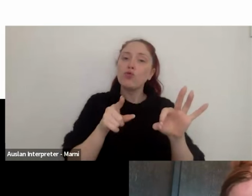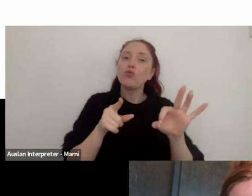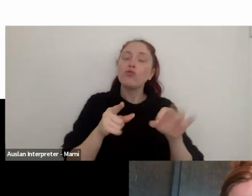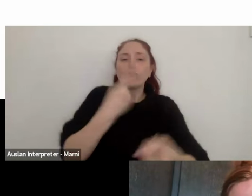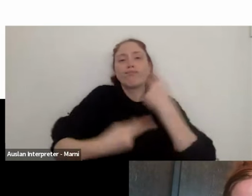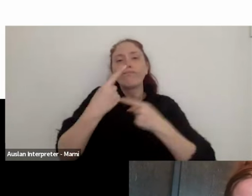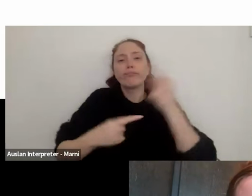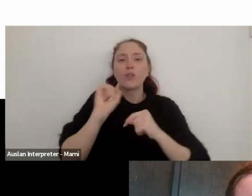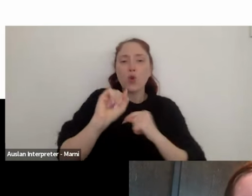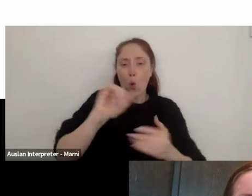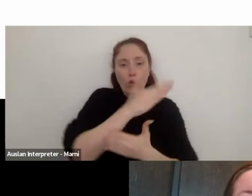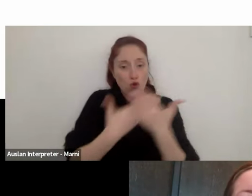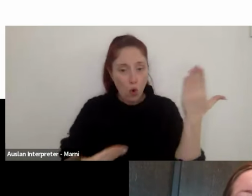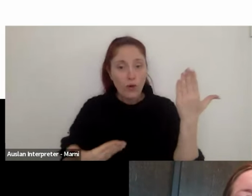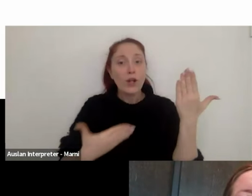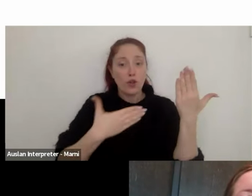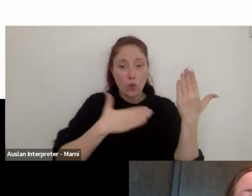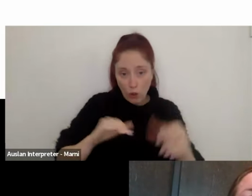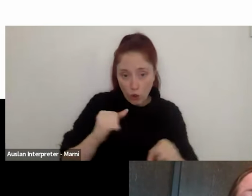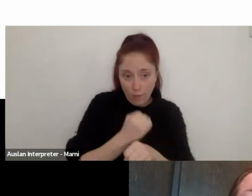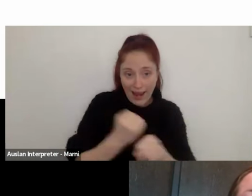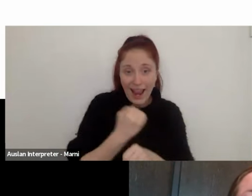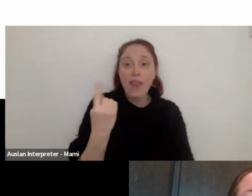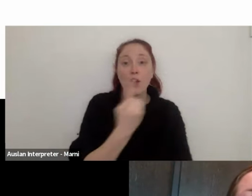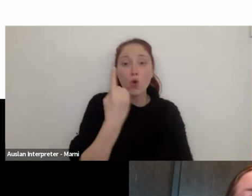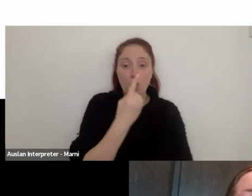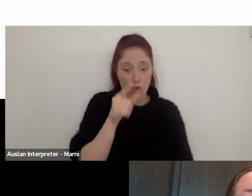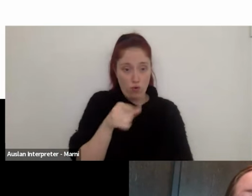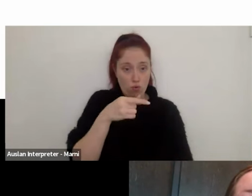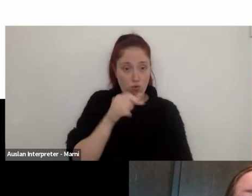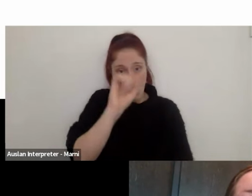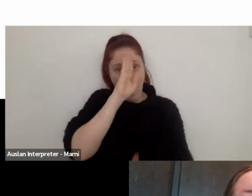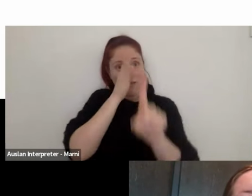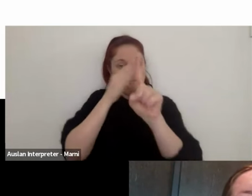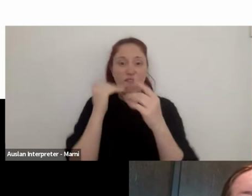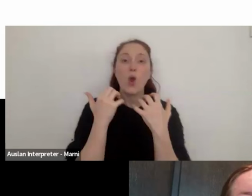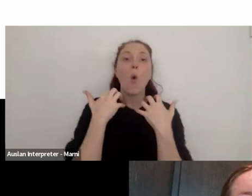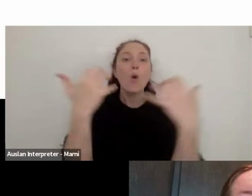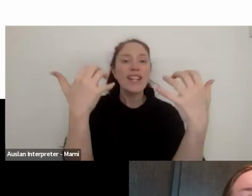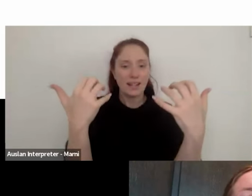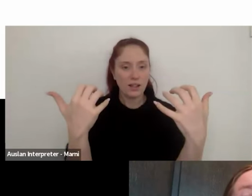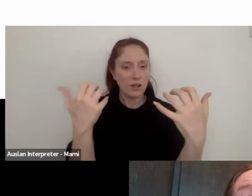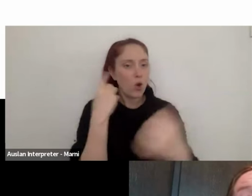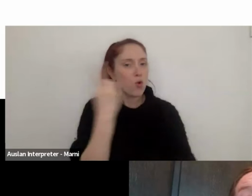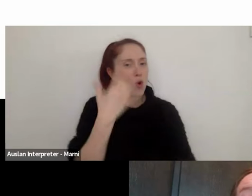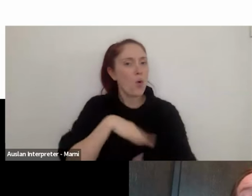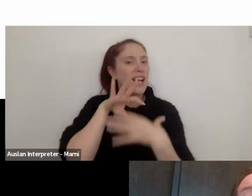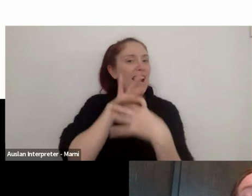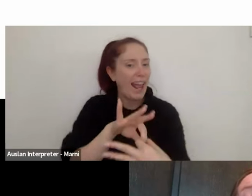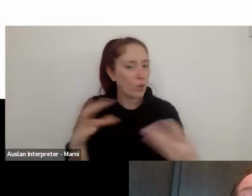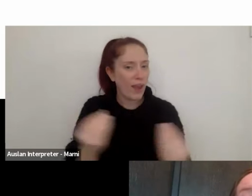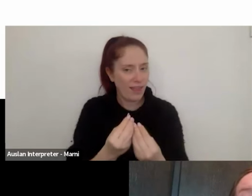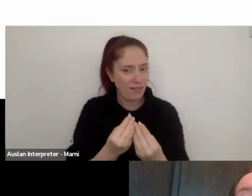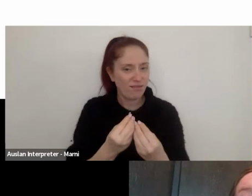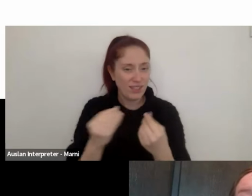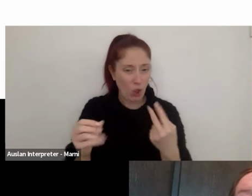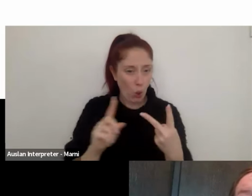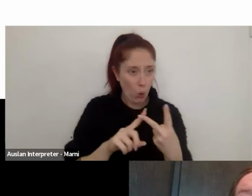or deliver and who you want to share this with. What do you want to do and why? Focusing on the